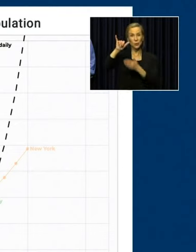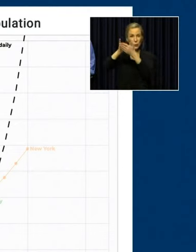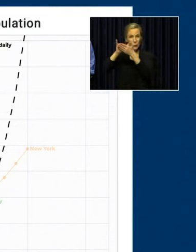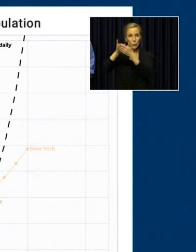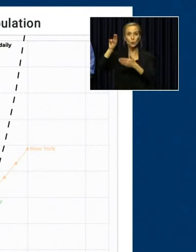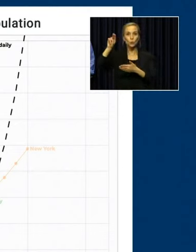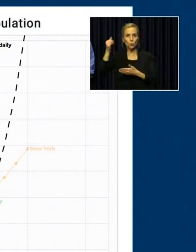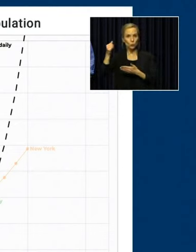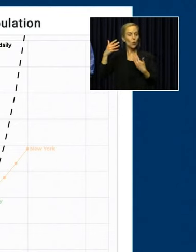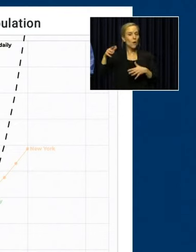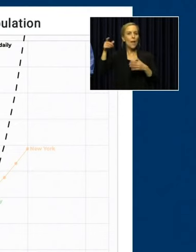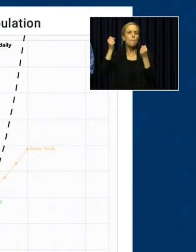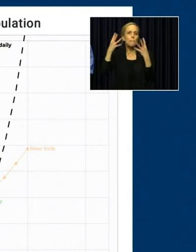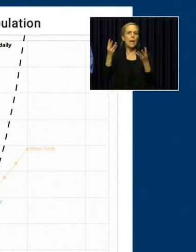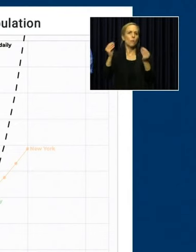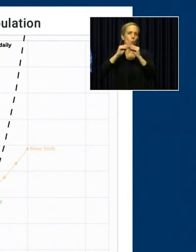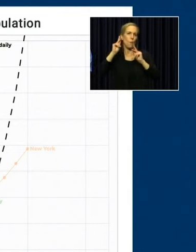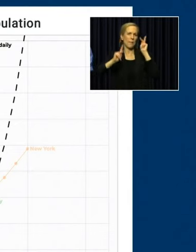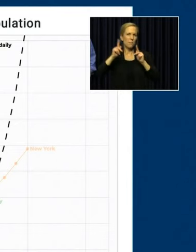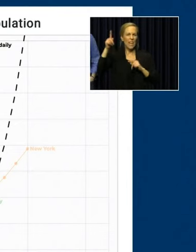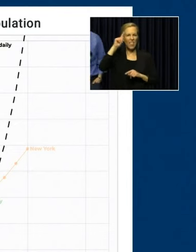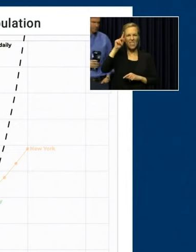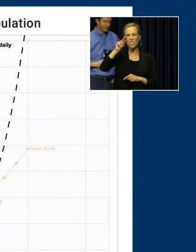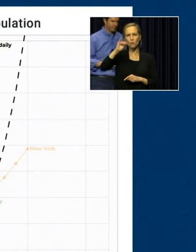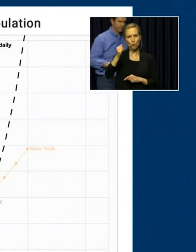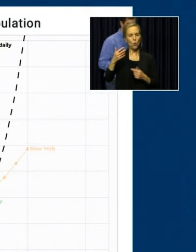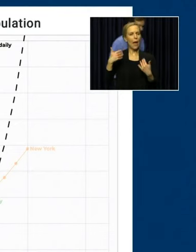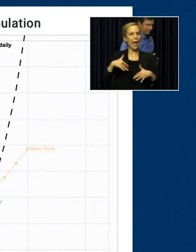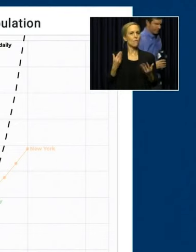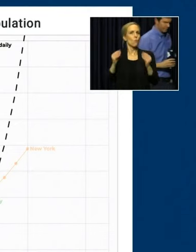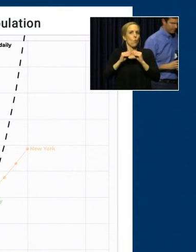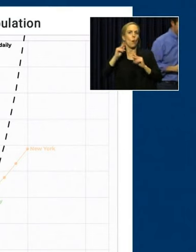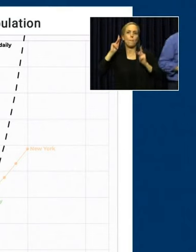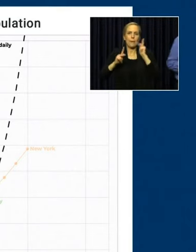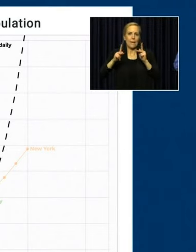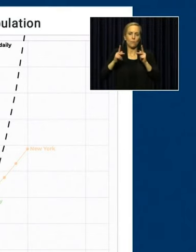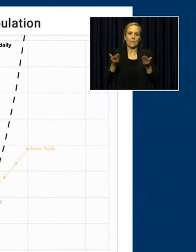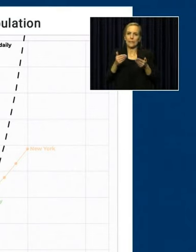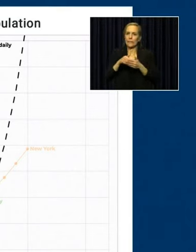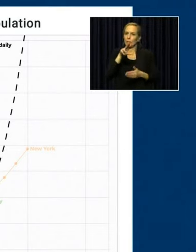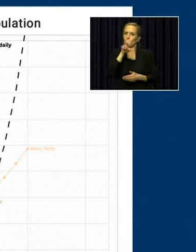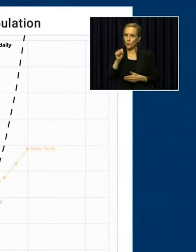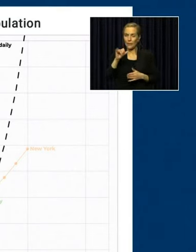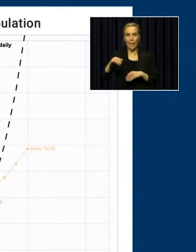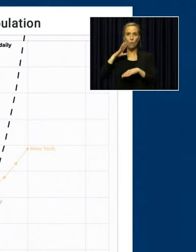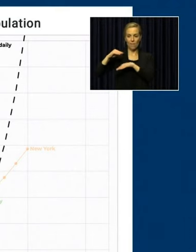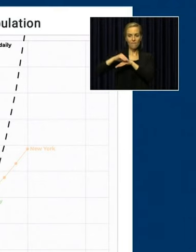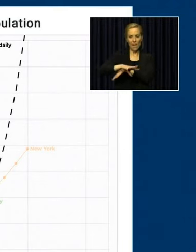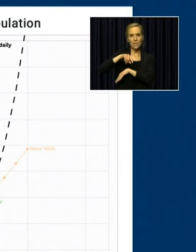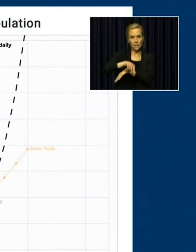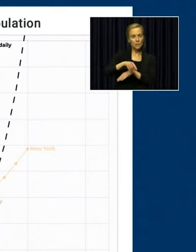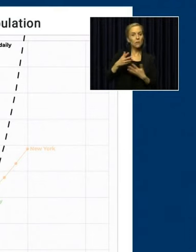THIS FANS OUT THE DIFFERENT DATA SETS MORE EASILY SO YOU CAN SEE THAT THERE'S VERY FEW STATES